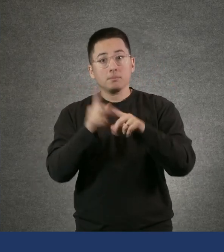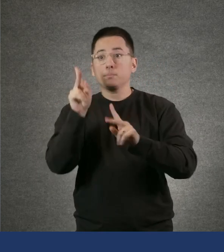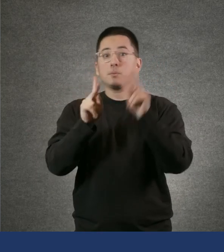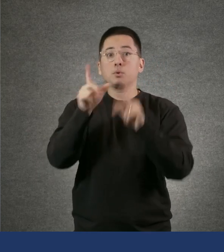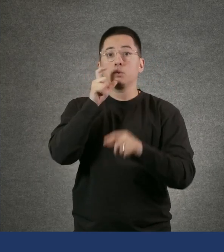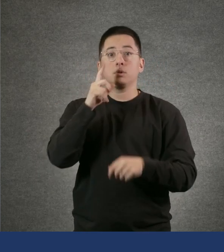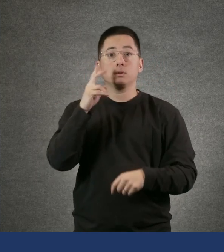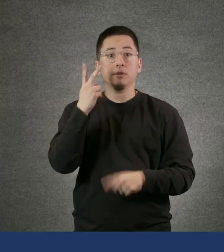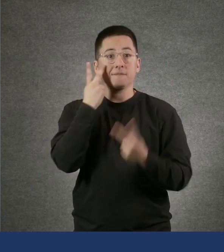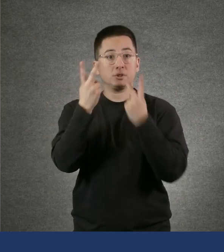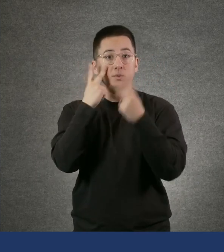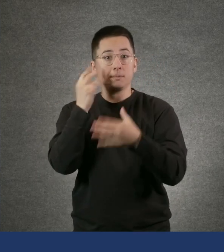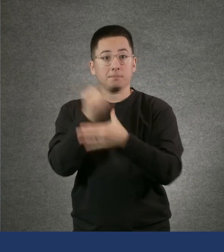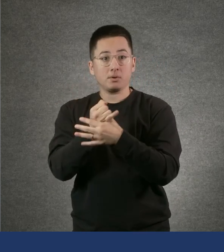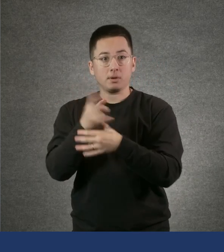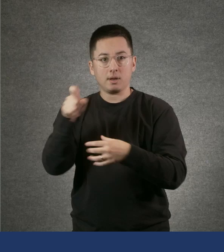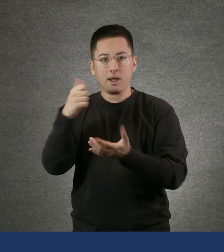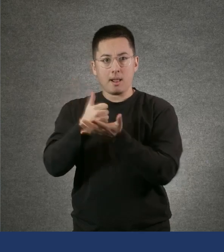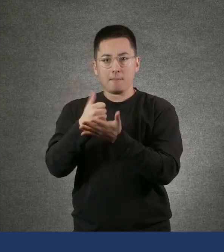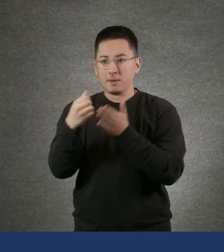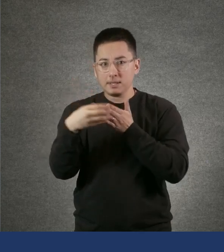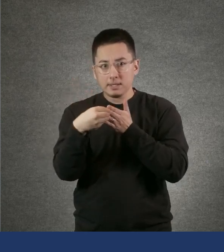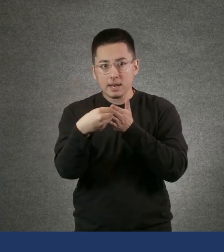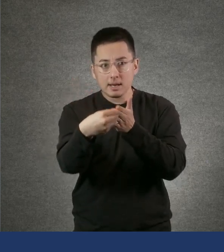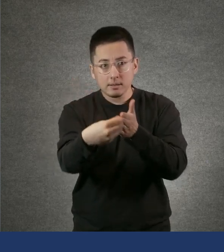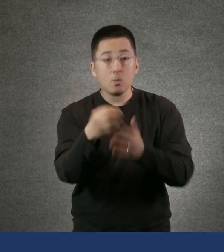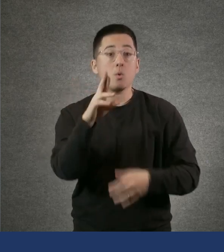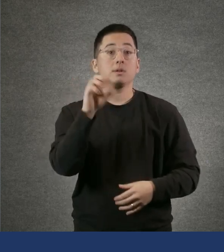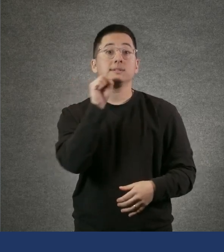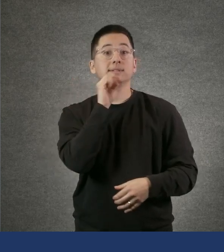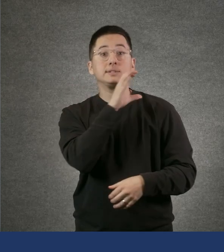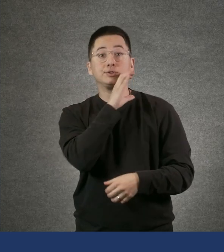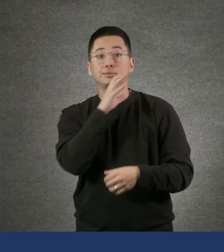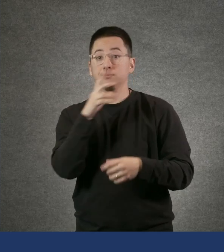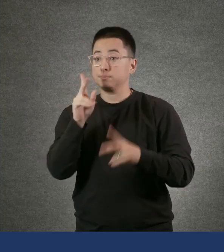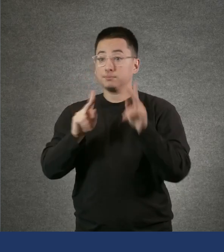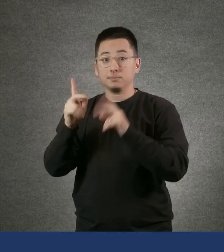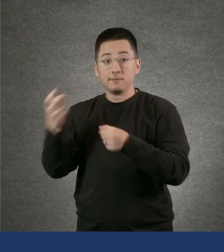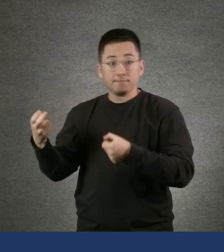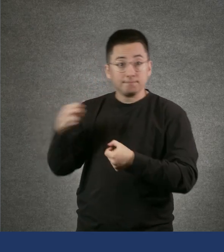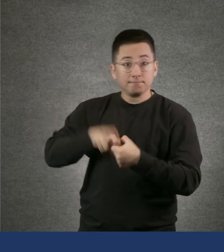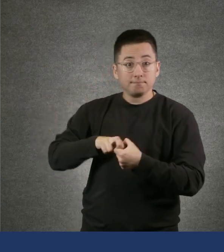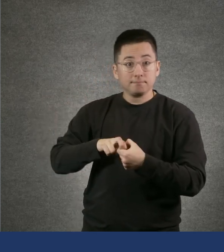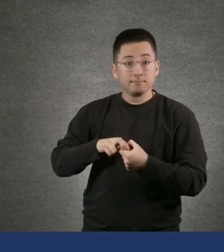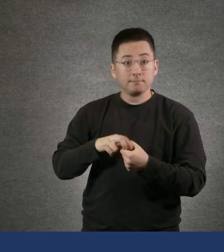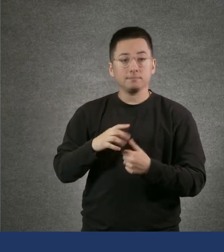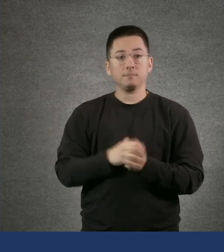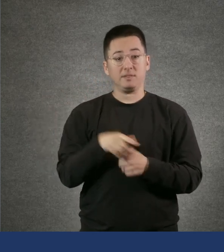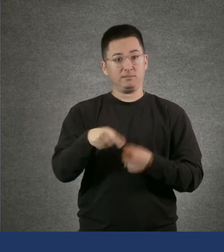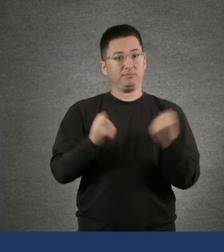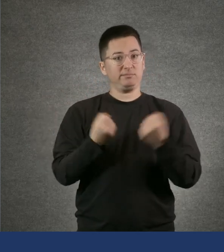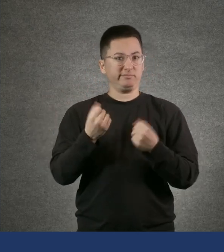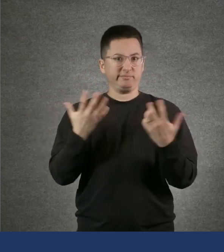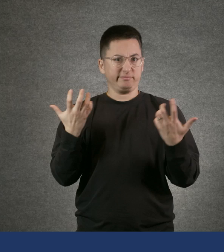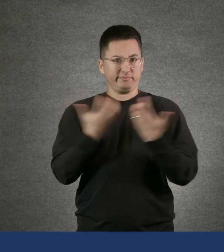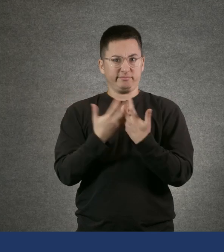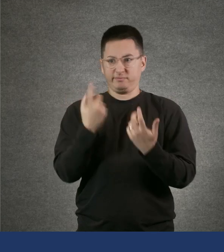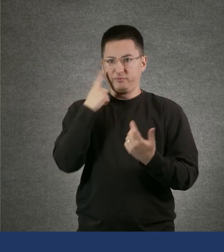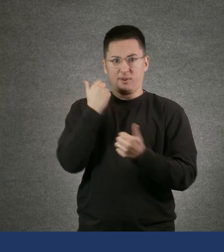and for my visually impaired people who need some guidance or are elderly population.